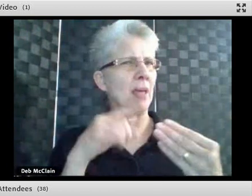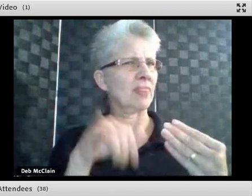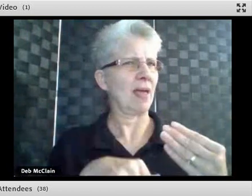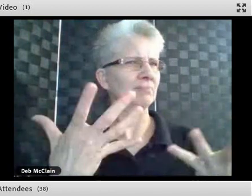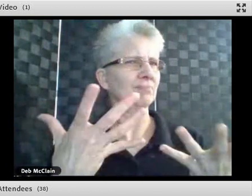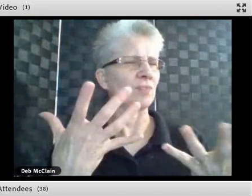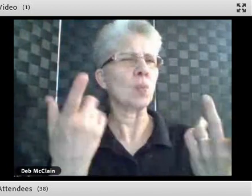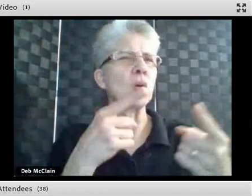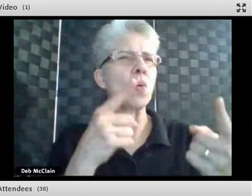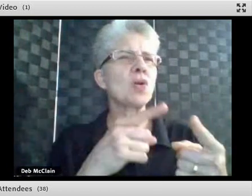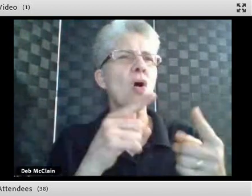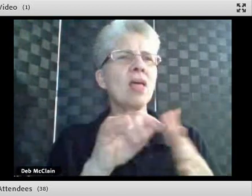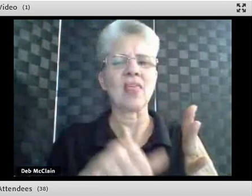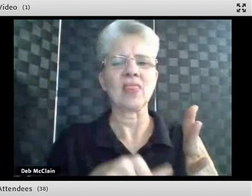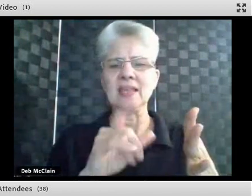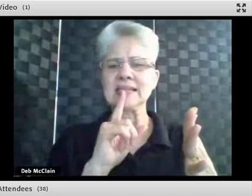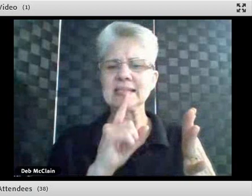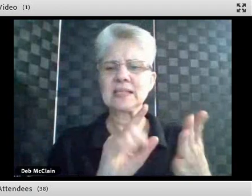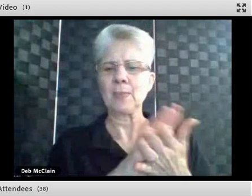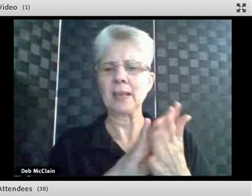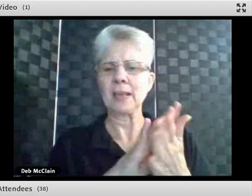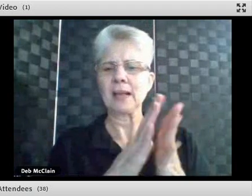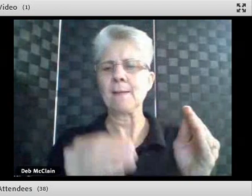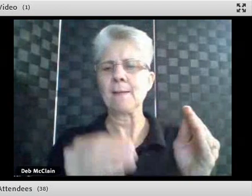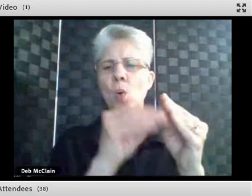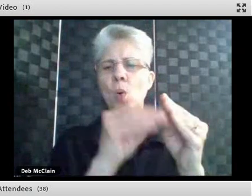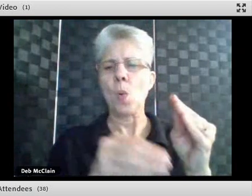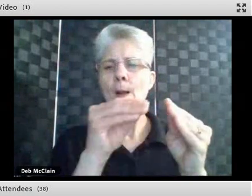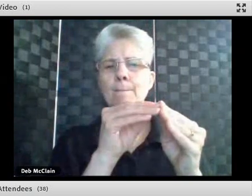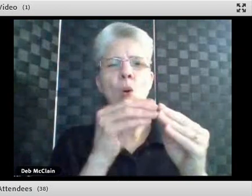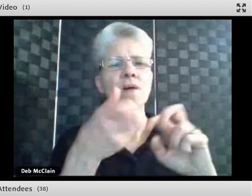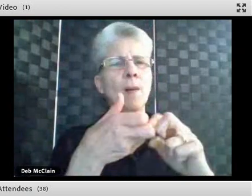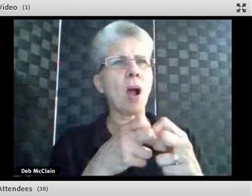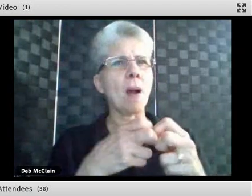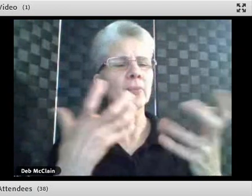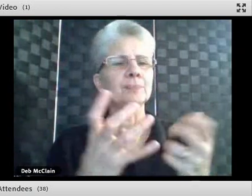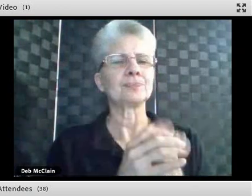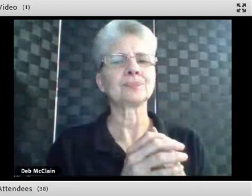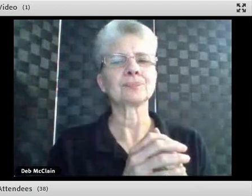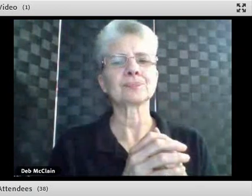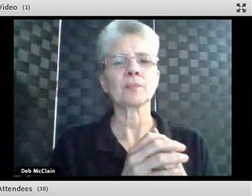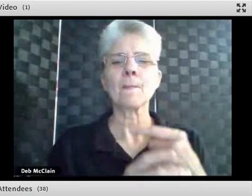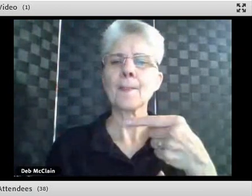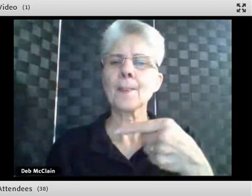What's going on that this is becoming more and more a pressing problem?